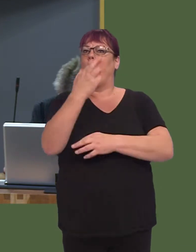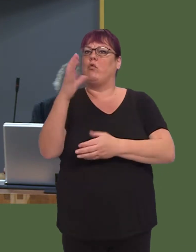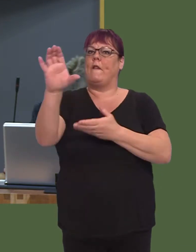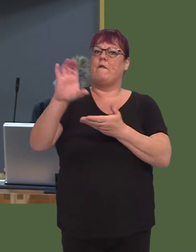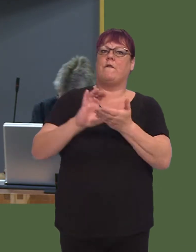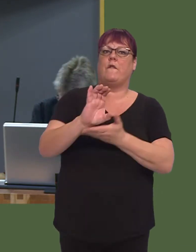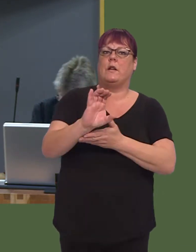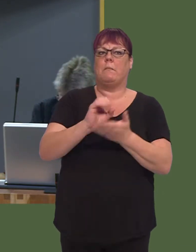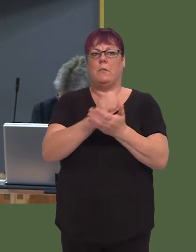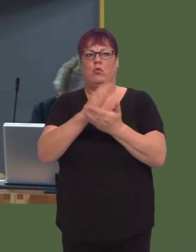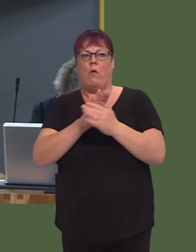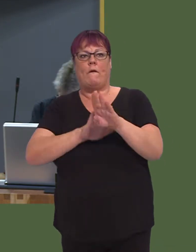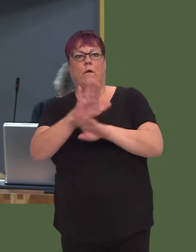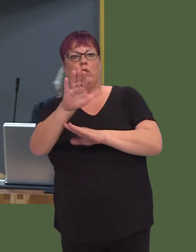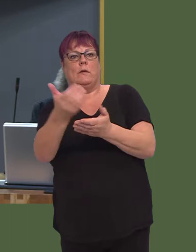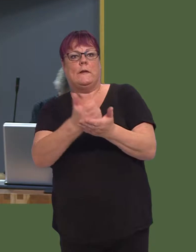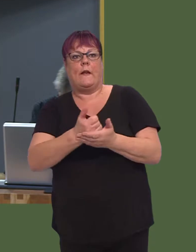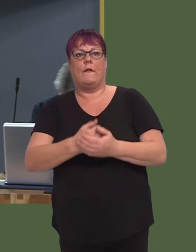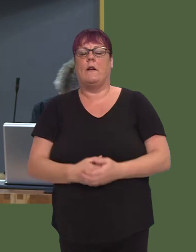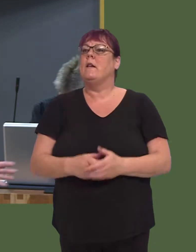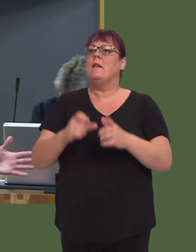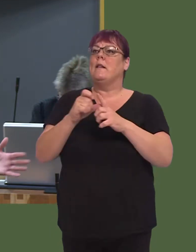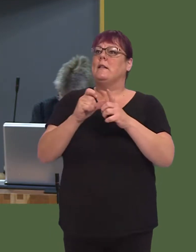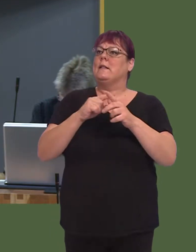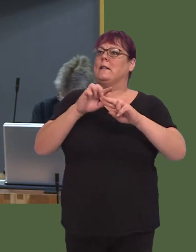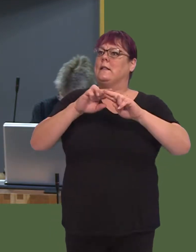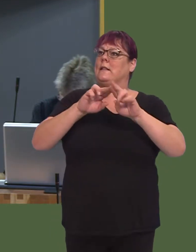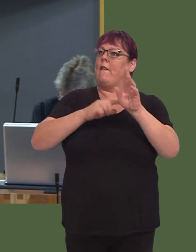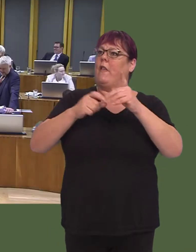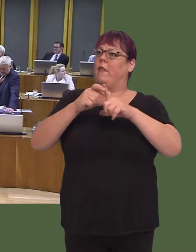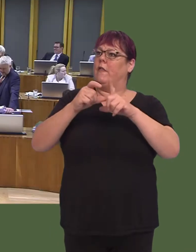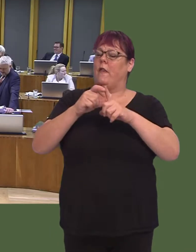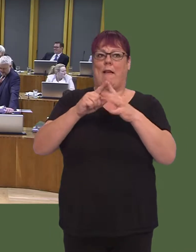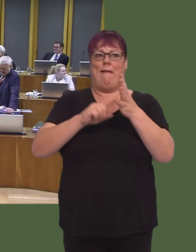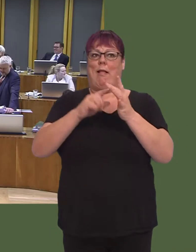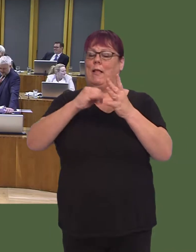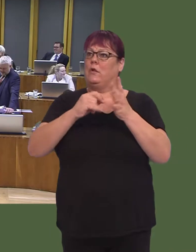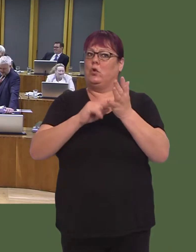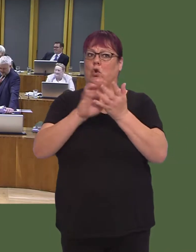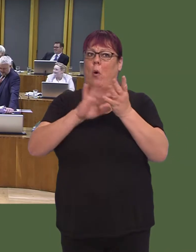Fund, to safeguard its future, and Dafydd Elis-Thomas just the other week, in answering